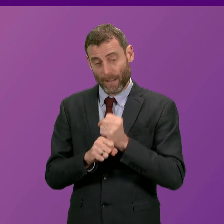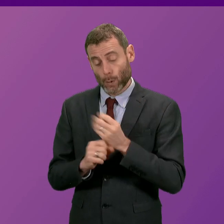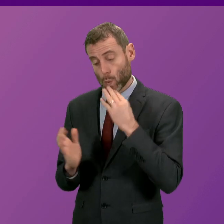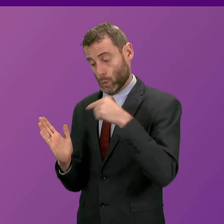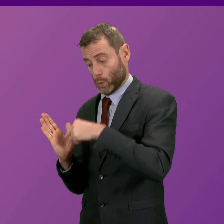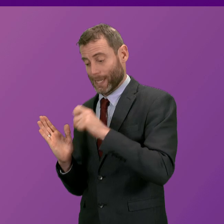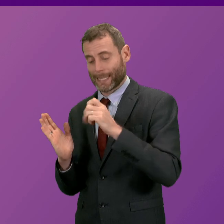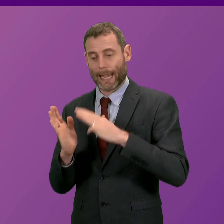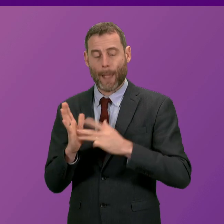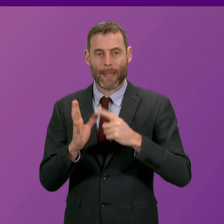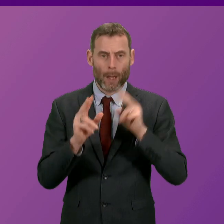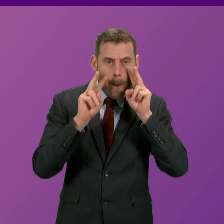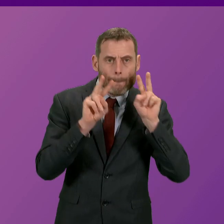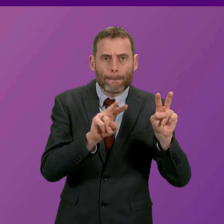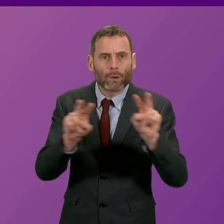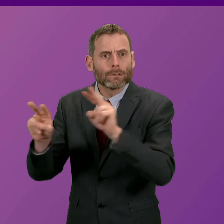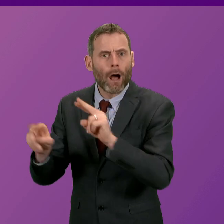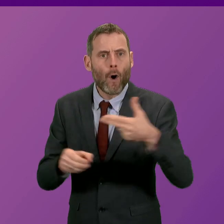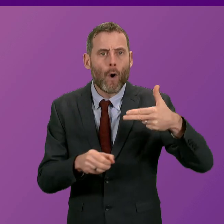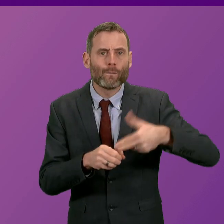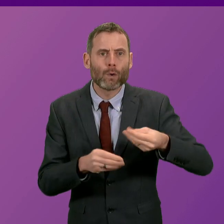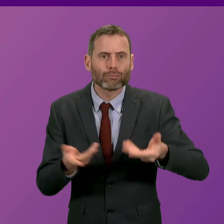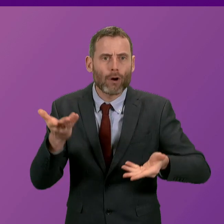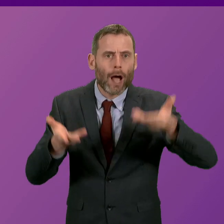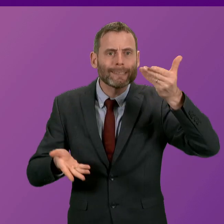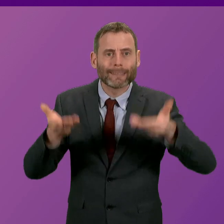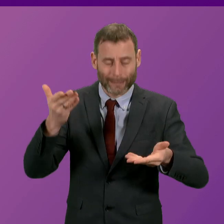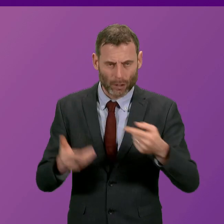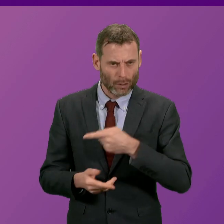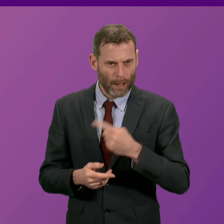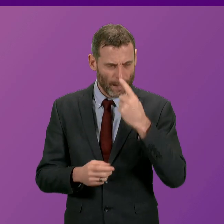which will commence in January next year, to scrutinise the market and take action